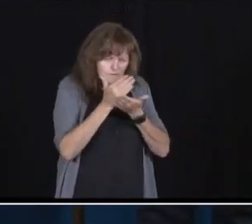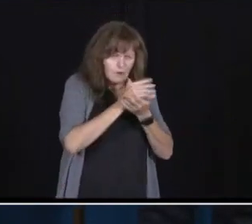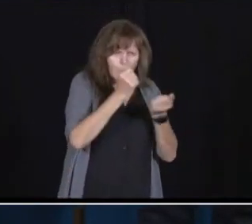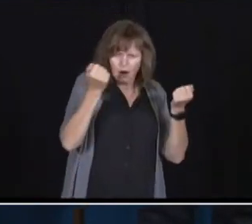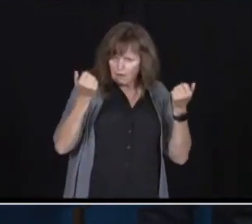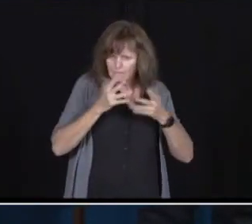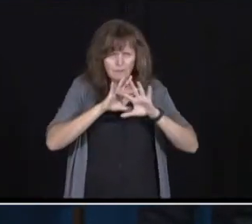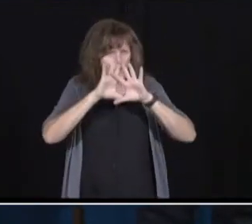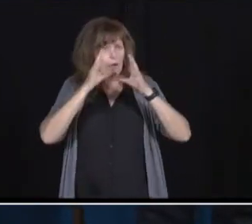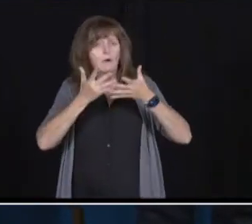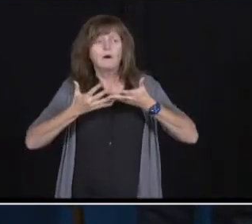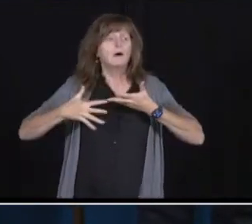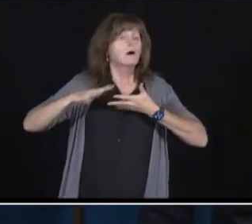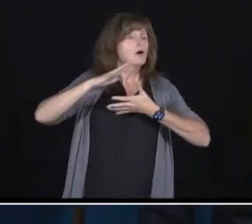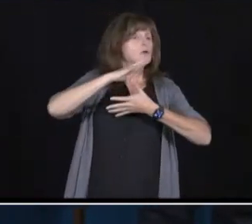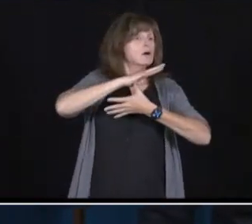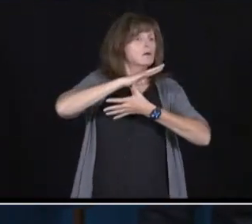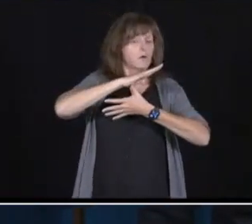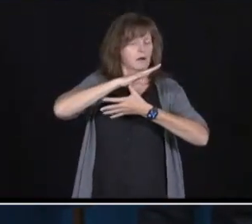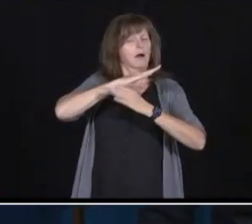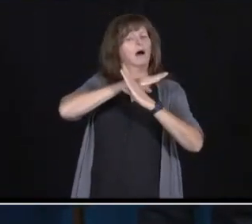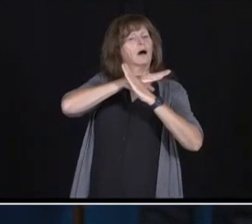which is prevention.